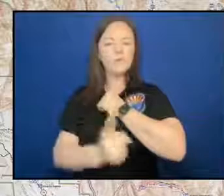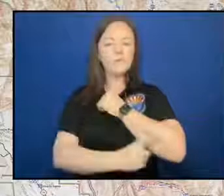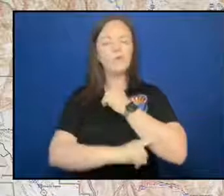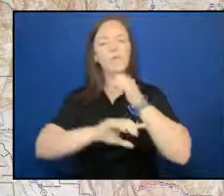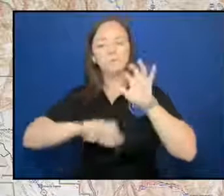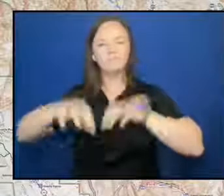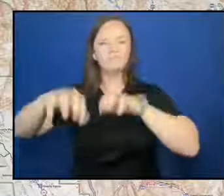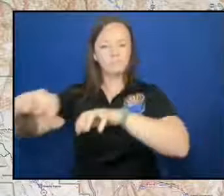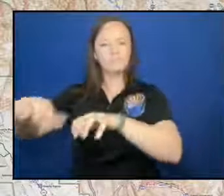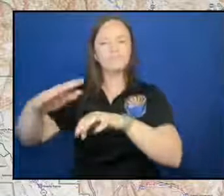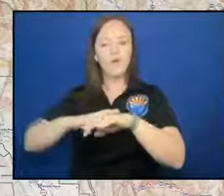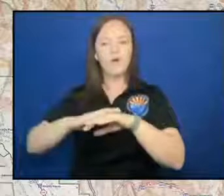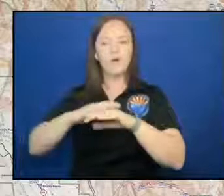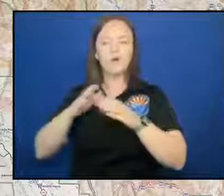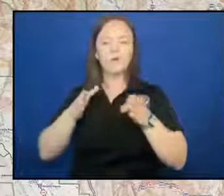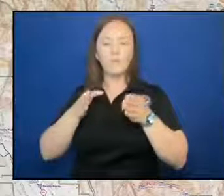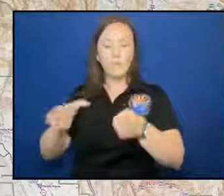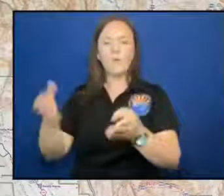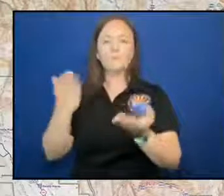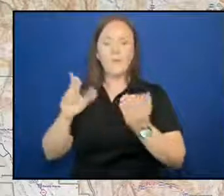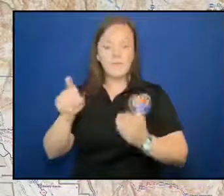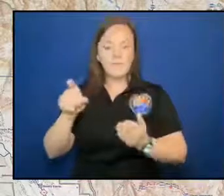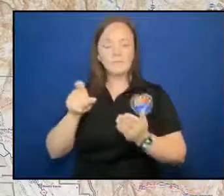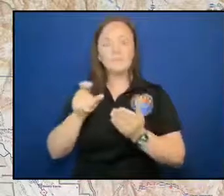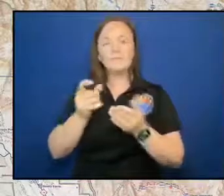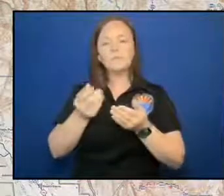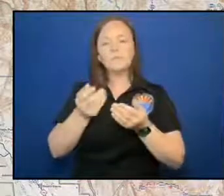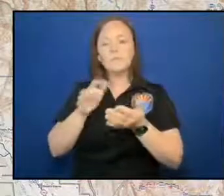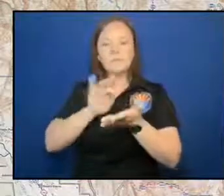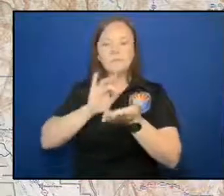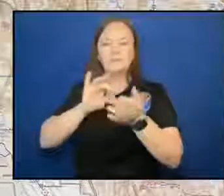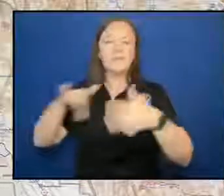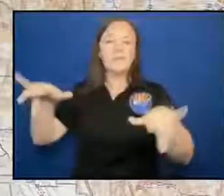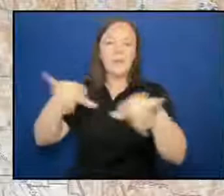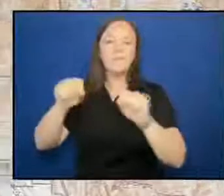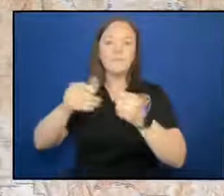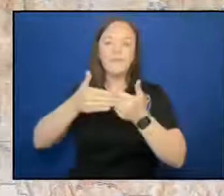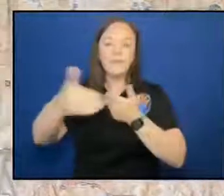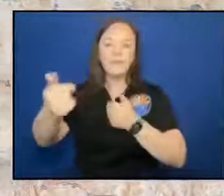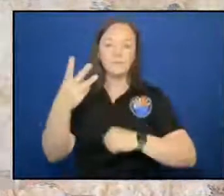TEAMS. SOME UPDATED NUMBERS FOR THOSE THAT CANNOT SEE THE